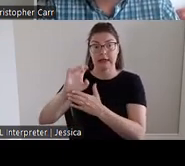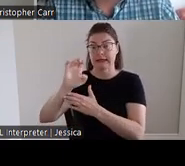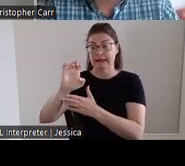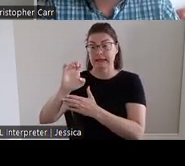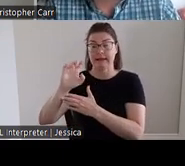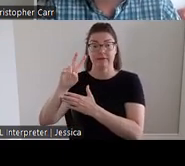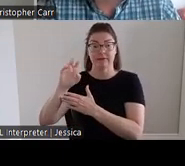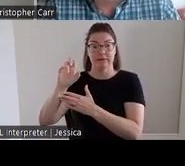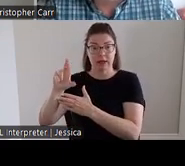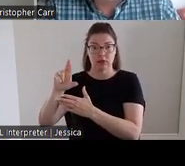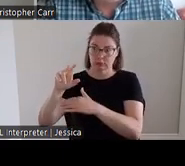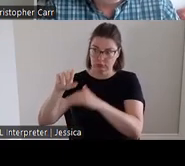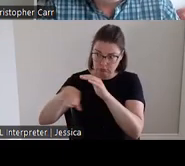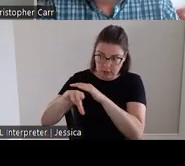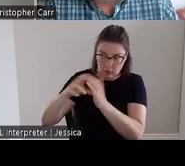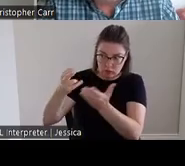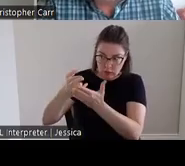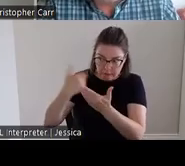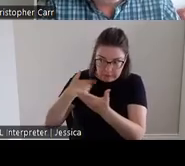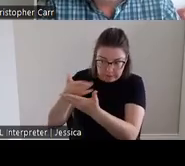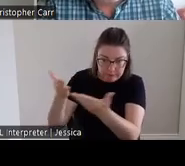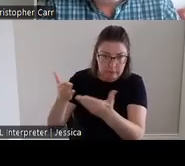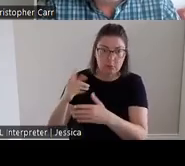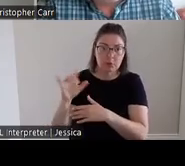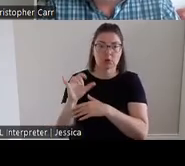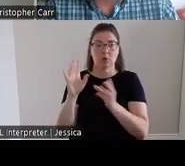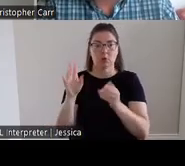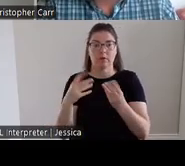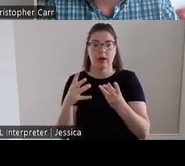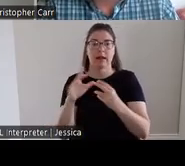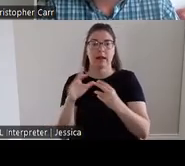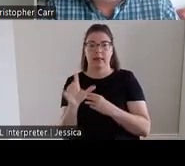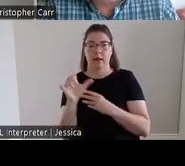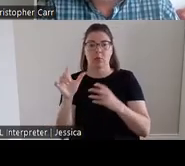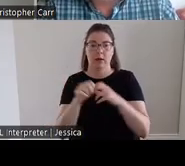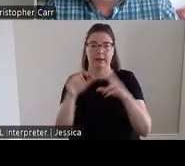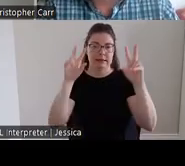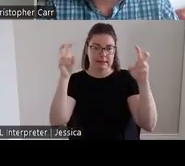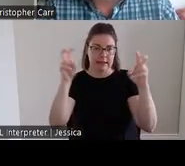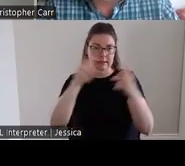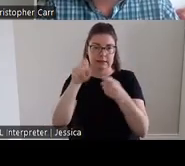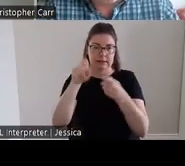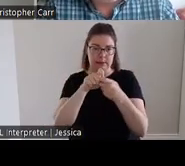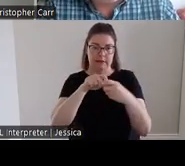accessible resources, but also about providing libraries with title-specific accessibility